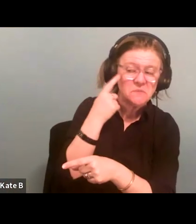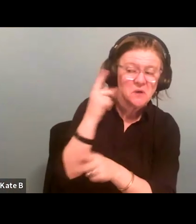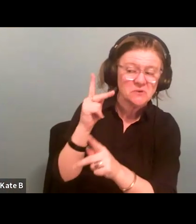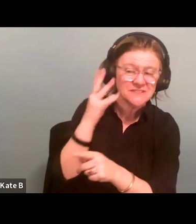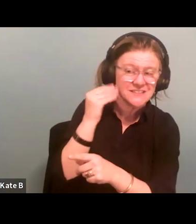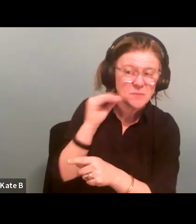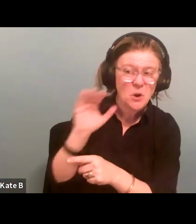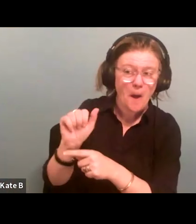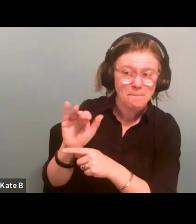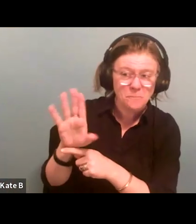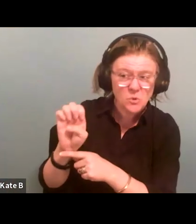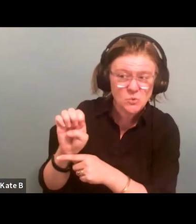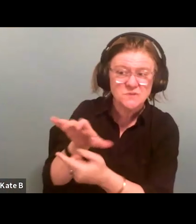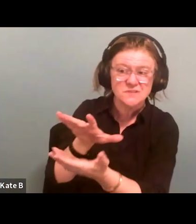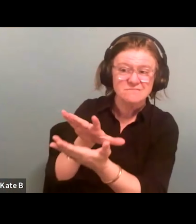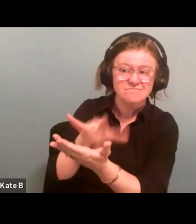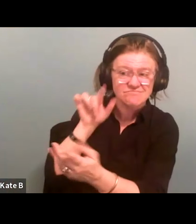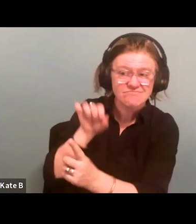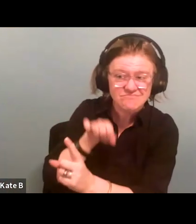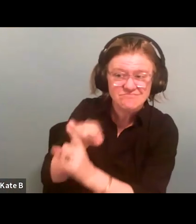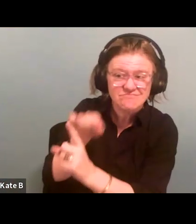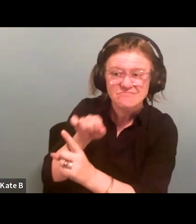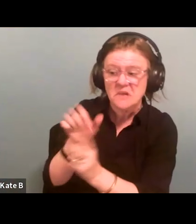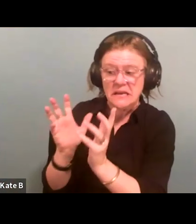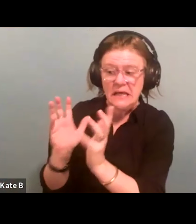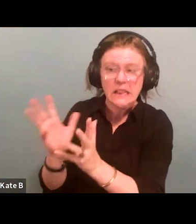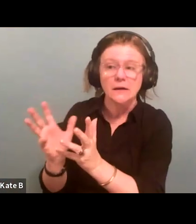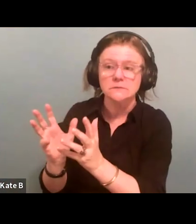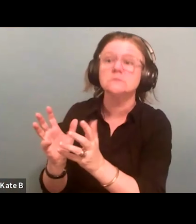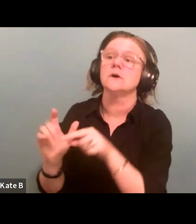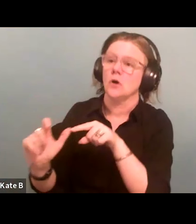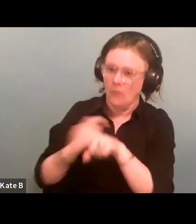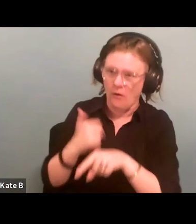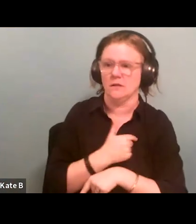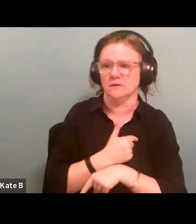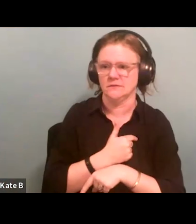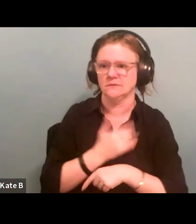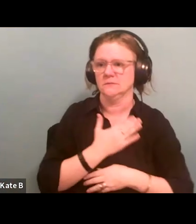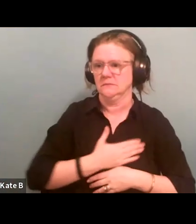1-800-490-8505, if you have any concerns regarding an older